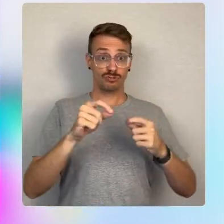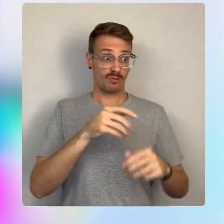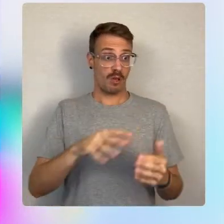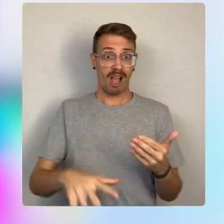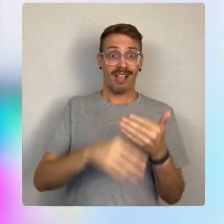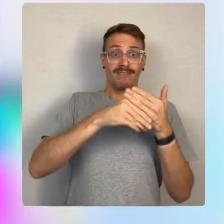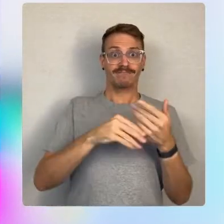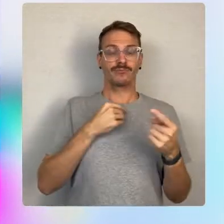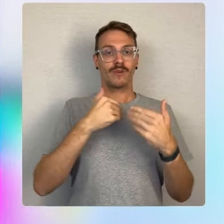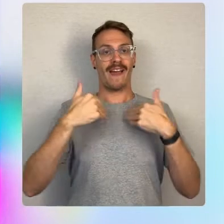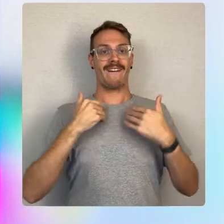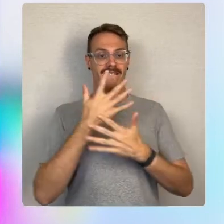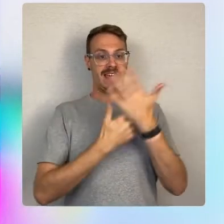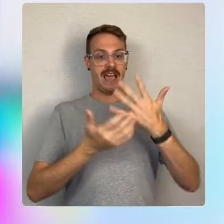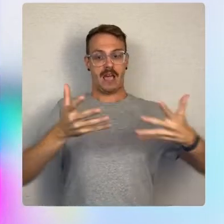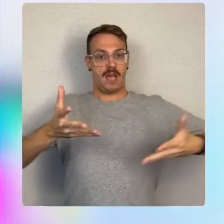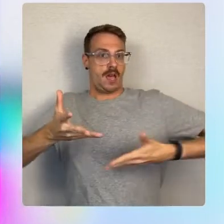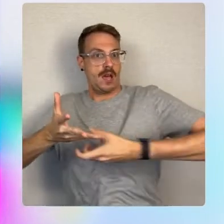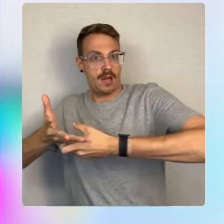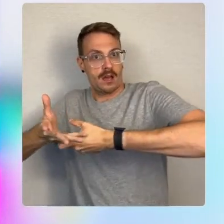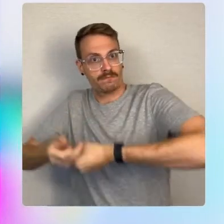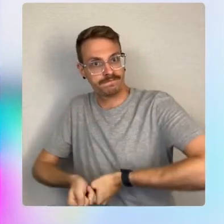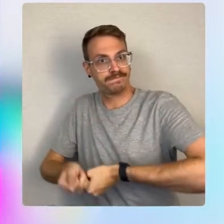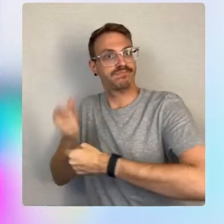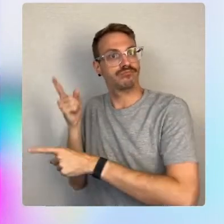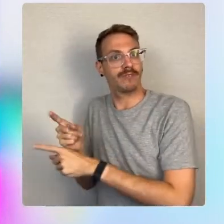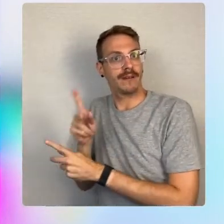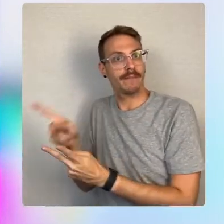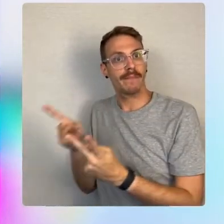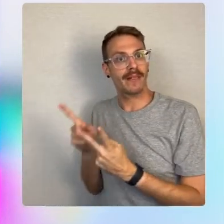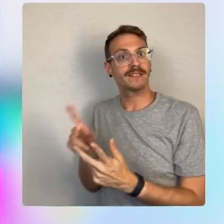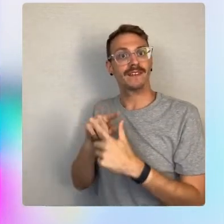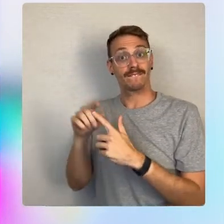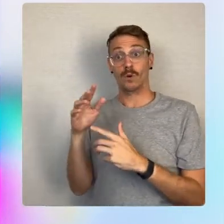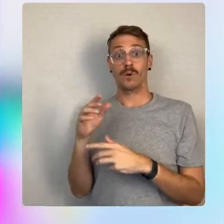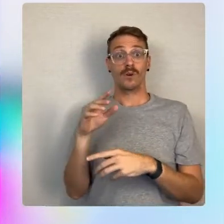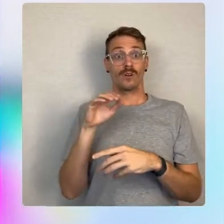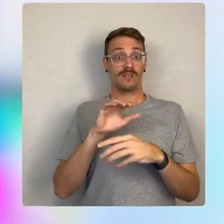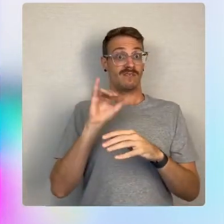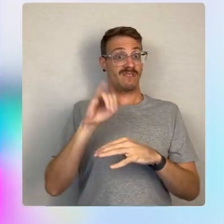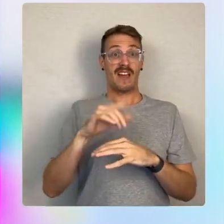to kind of put the hand in the right position and for the IK to line up